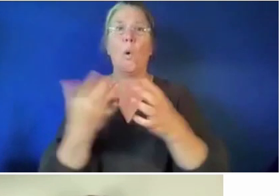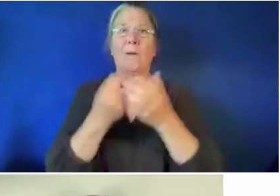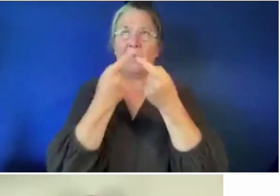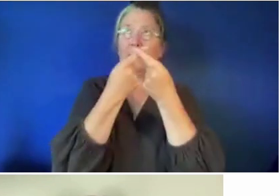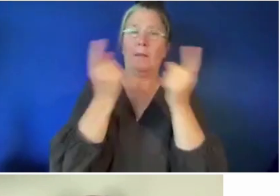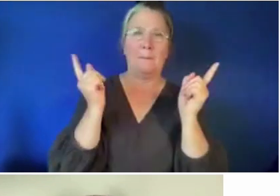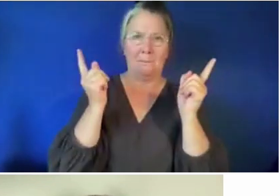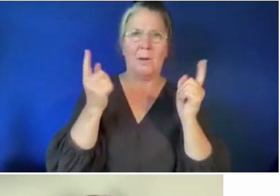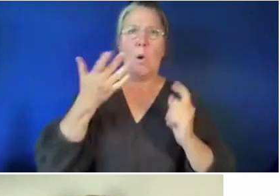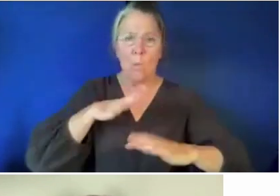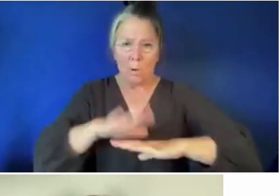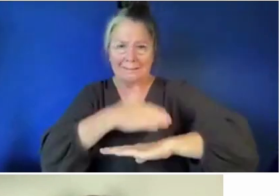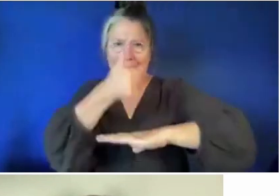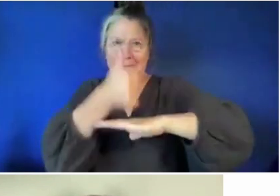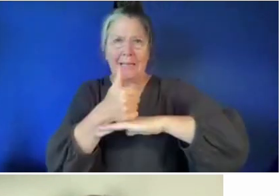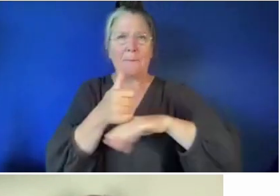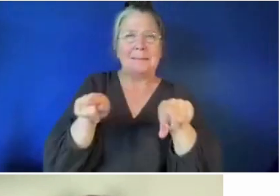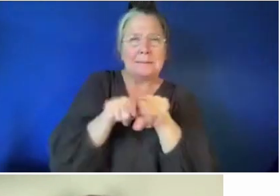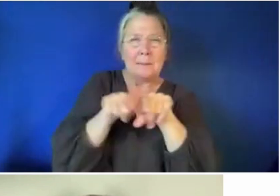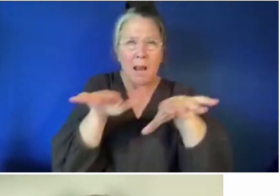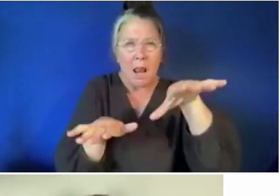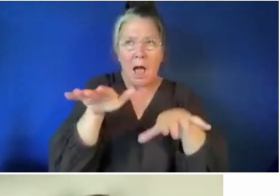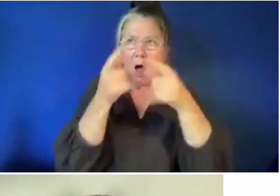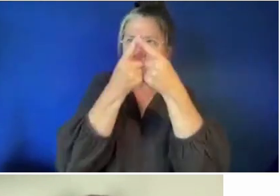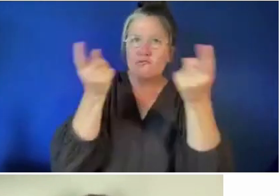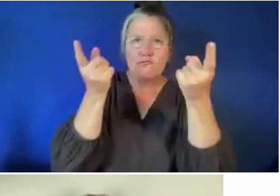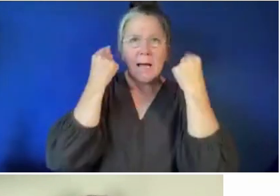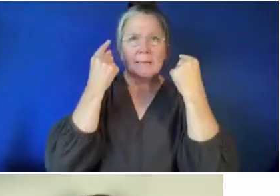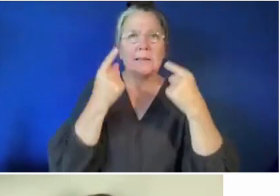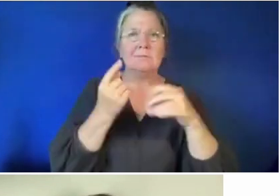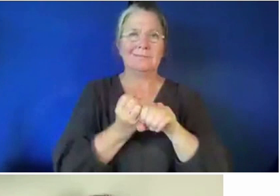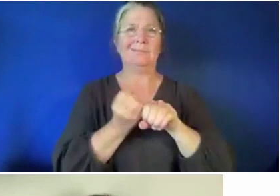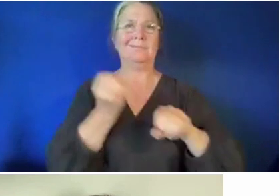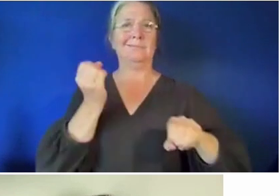for example, similar graduate programs, similar training programs so that we can,